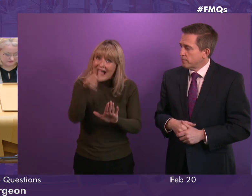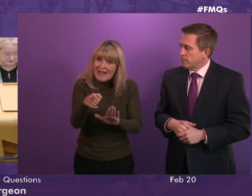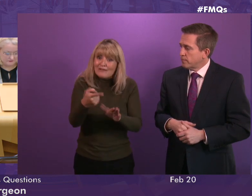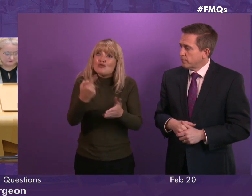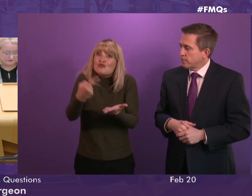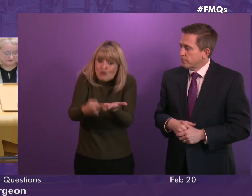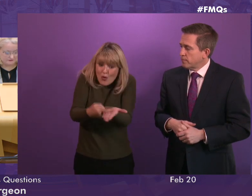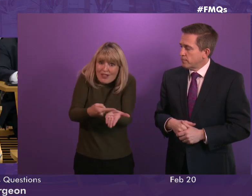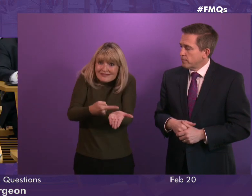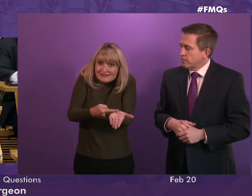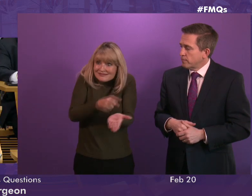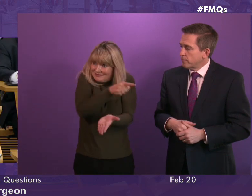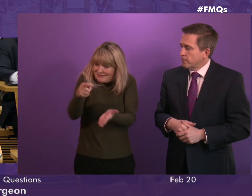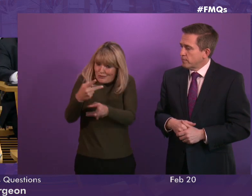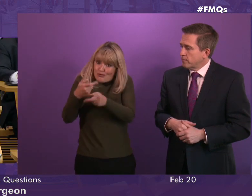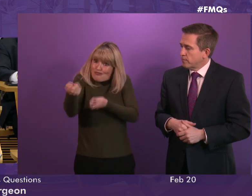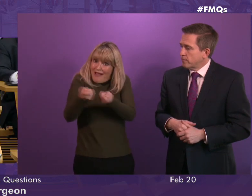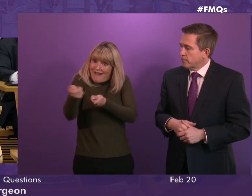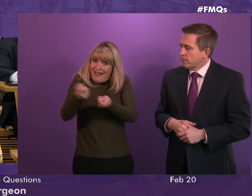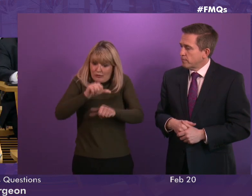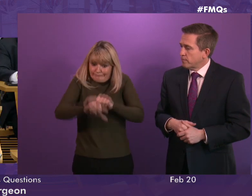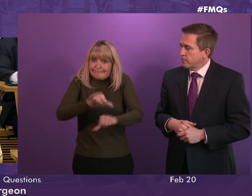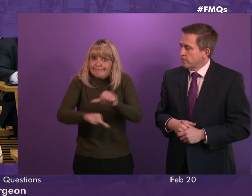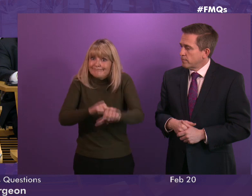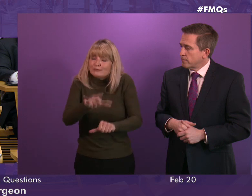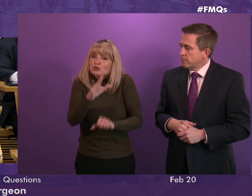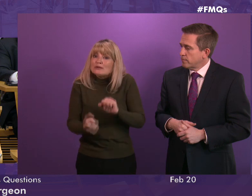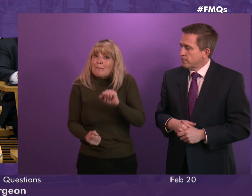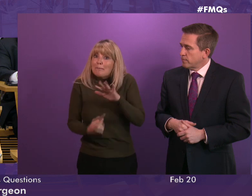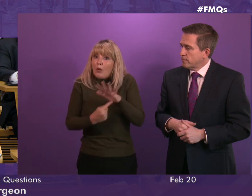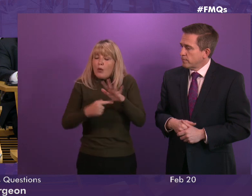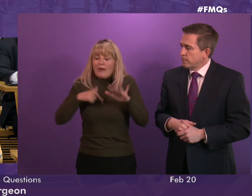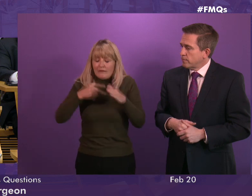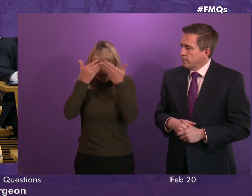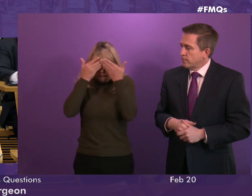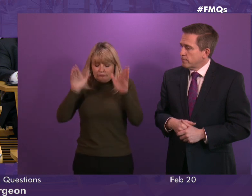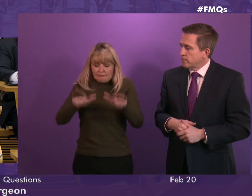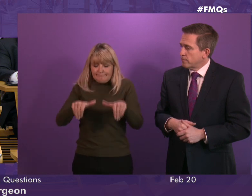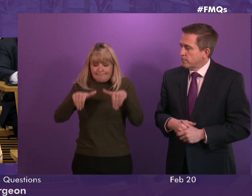are under way, and it is important that ministers respect the independence of that process.